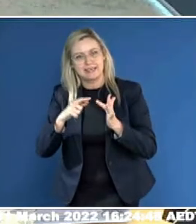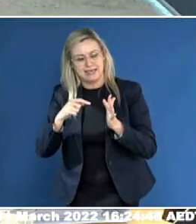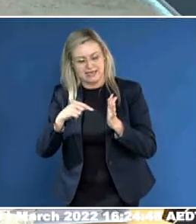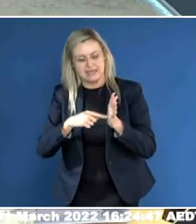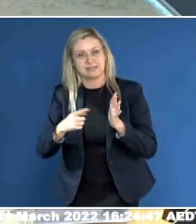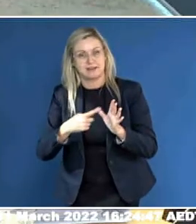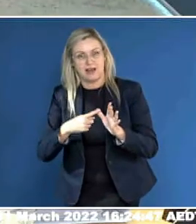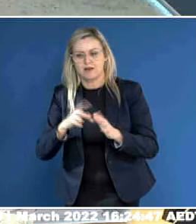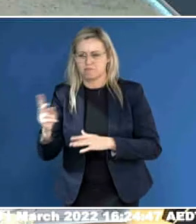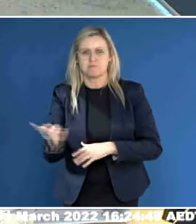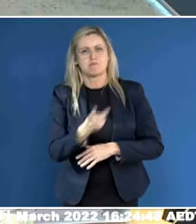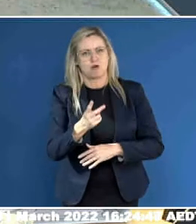thought and care you've put into your presentation.